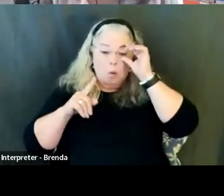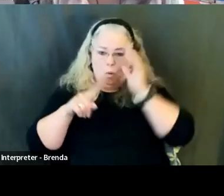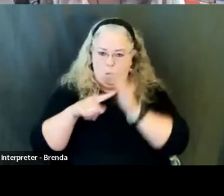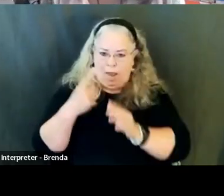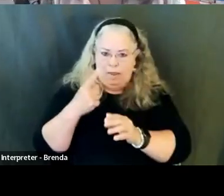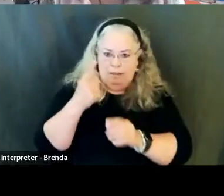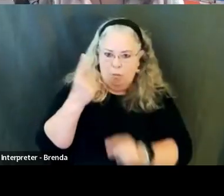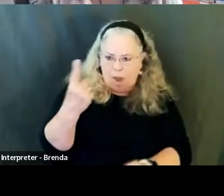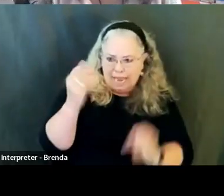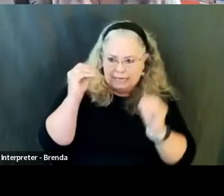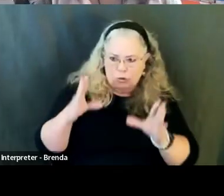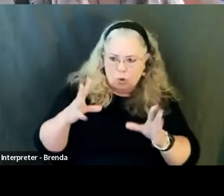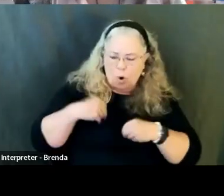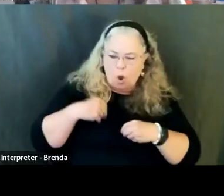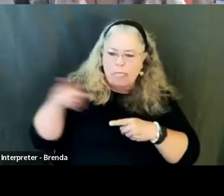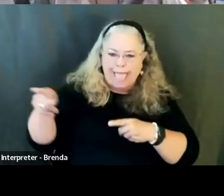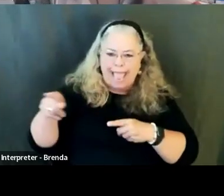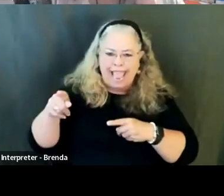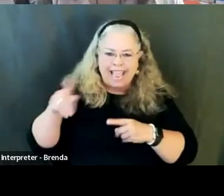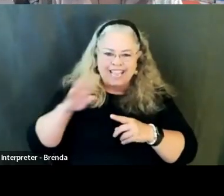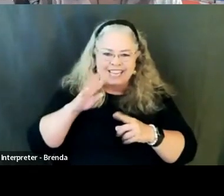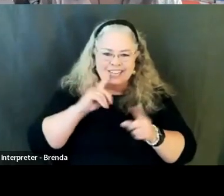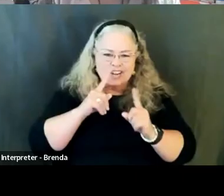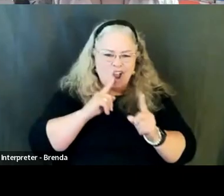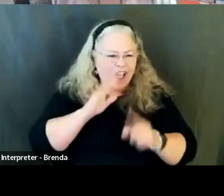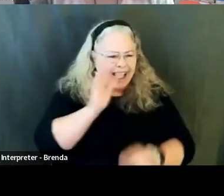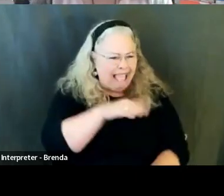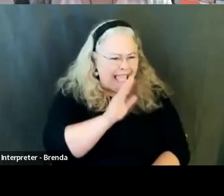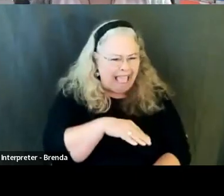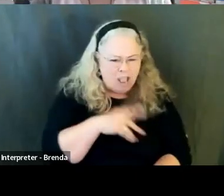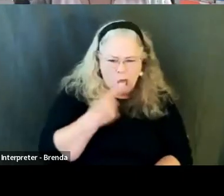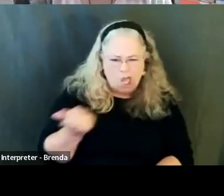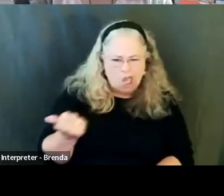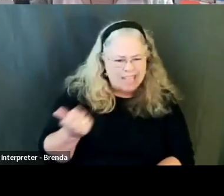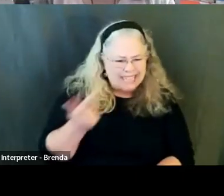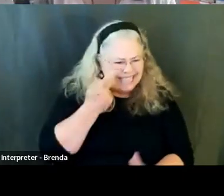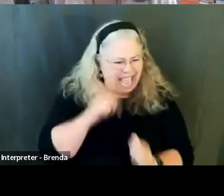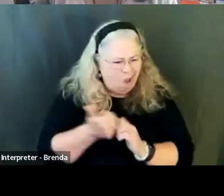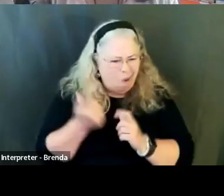one teacher they talk. Other people say “Hey look at this. This is working.” And then allowing like